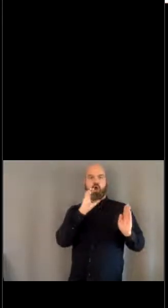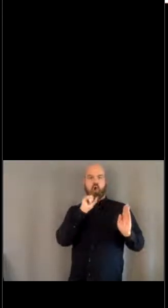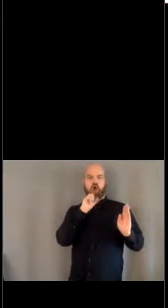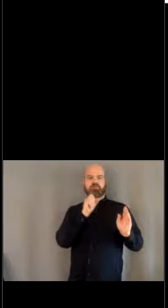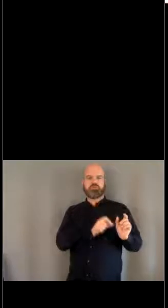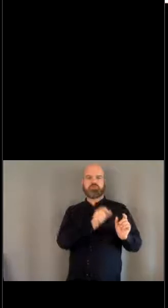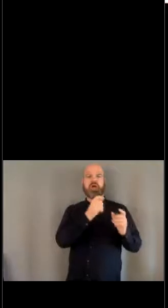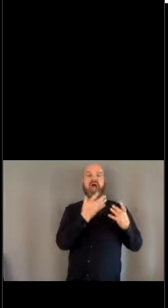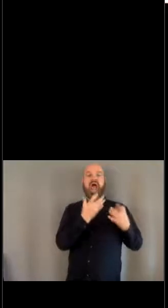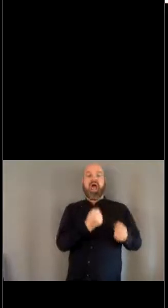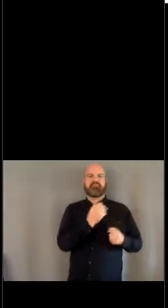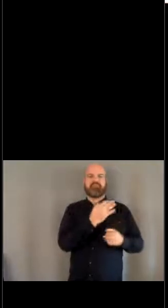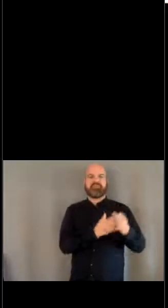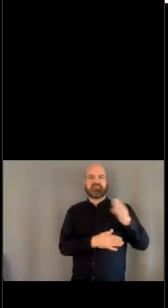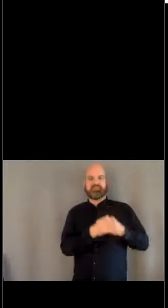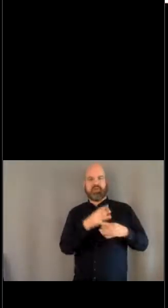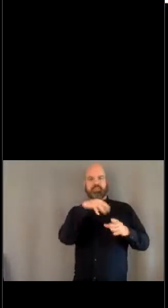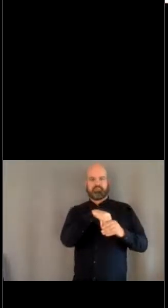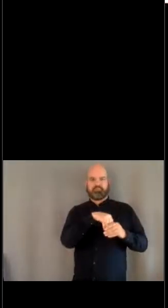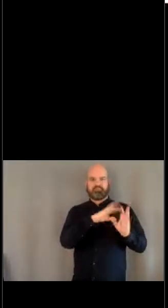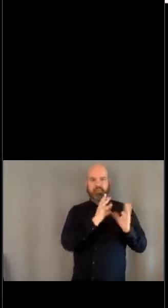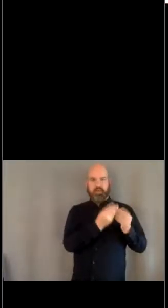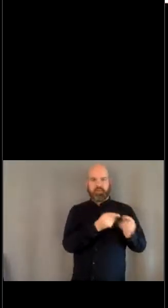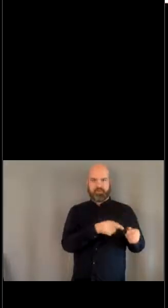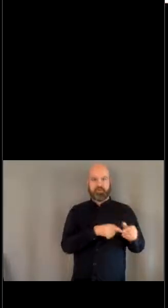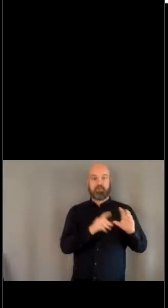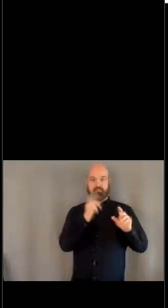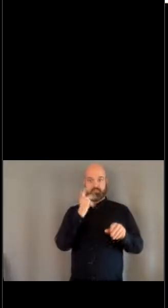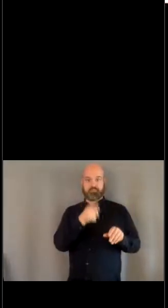In household A, both households have the same level of income